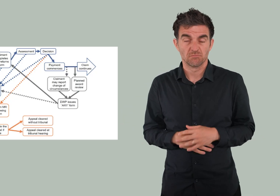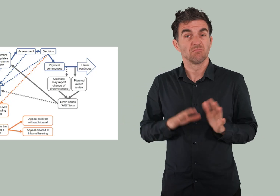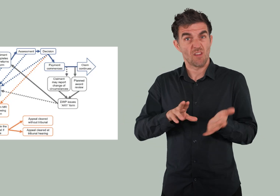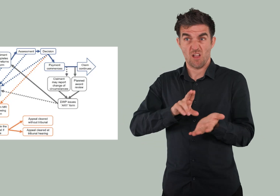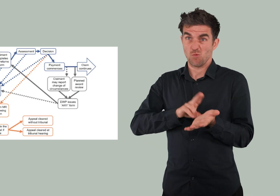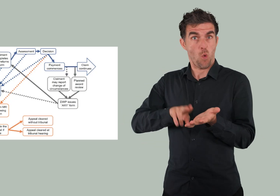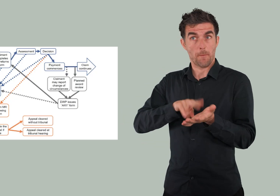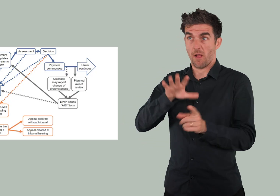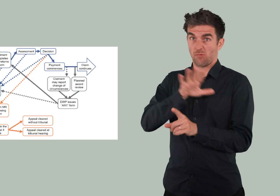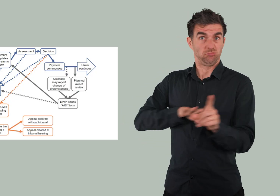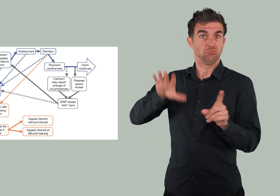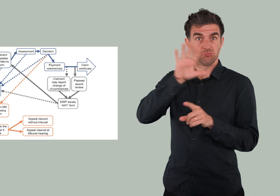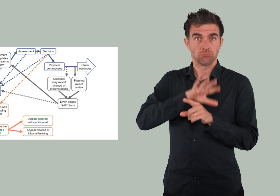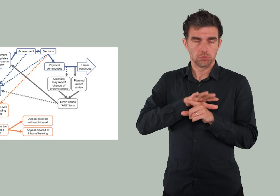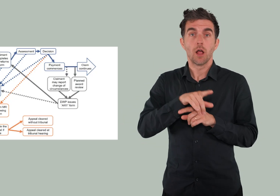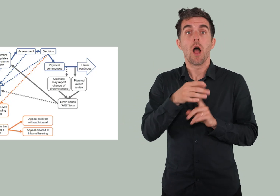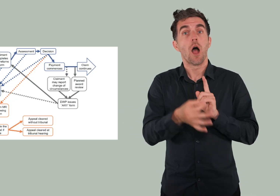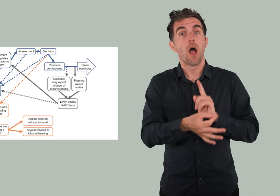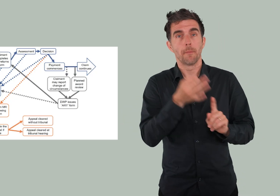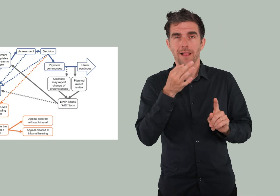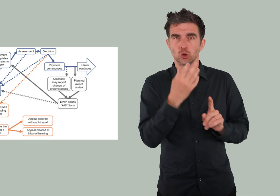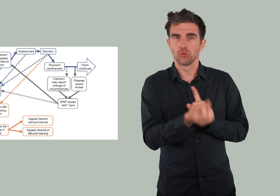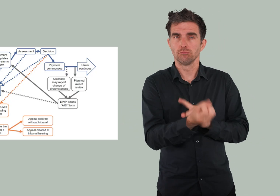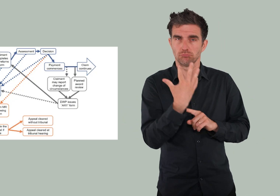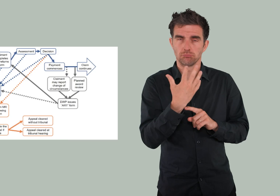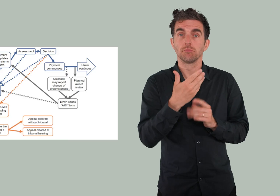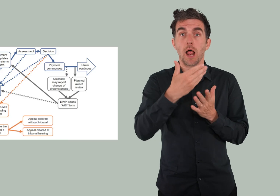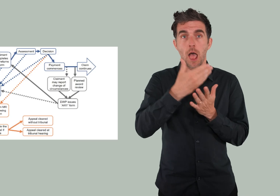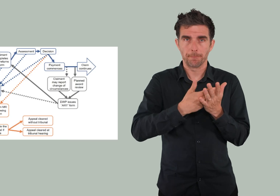4. Under normal circumstances, the applicant may have their claim